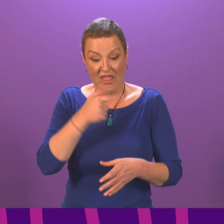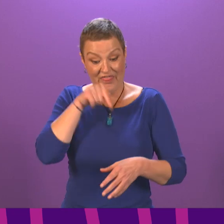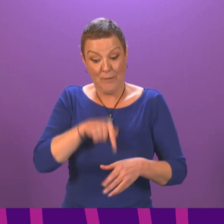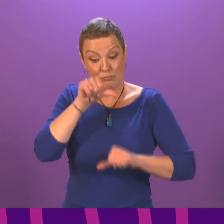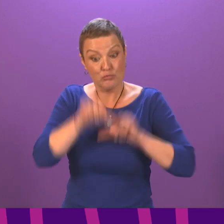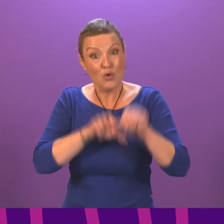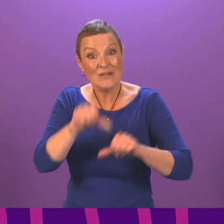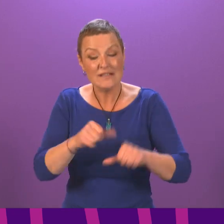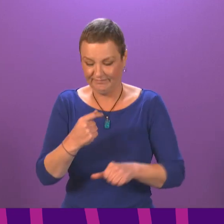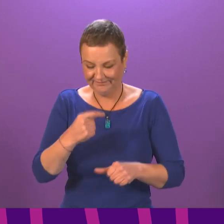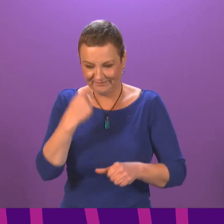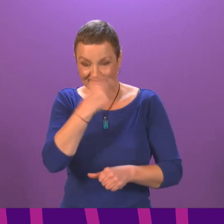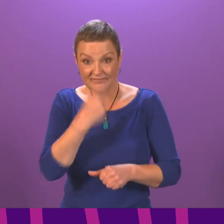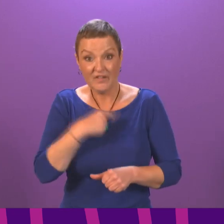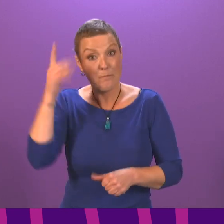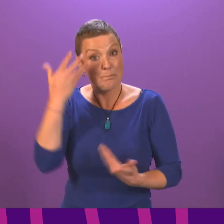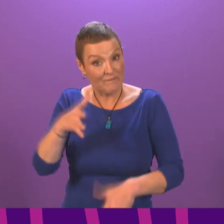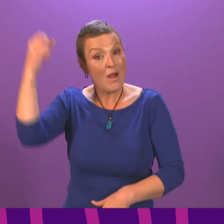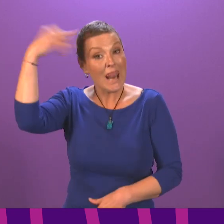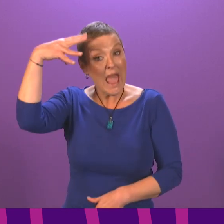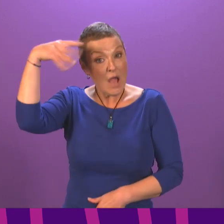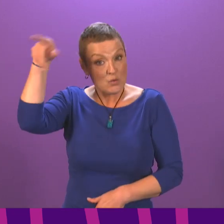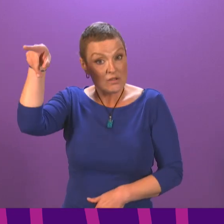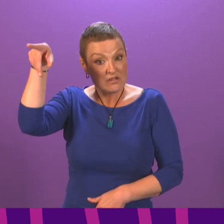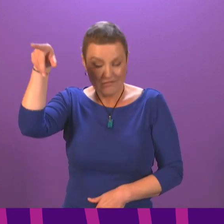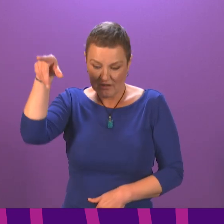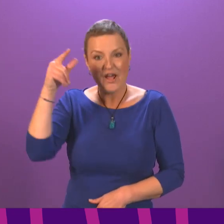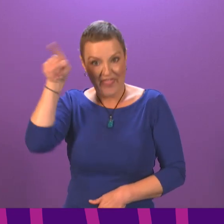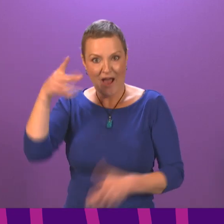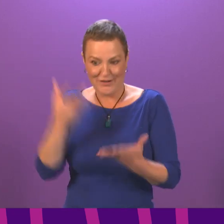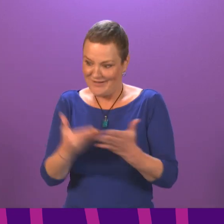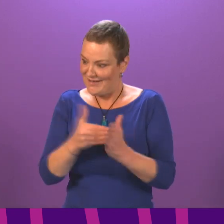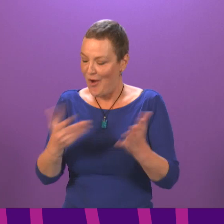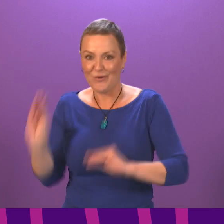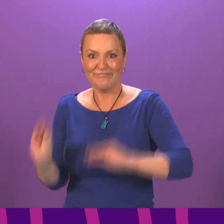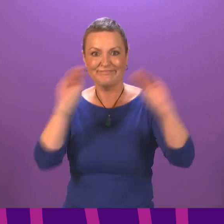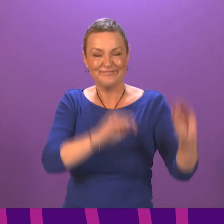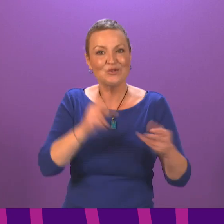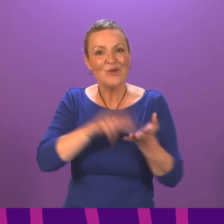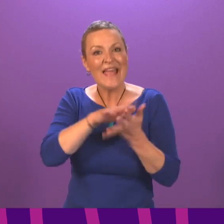of the tests from the Lighthouse laboratory network to the NHS Scotland network, and that work is well under way.